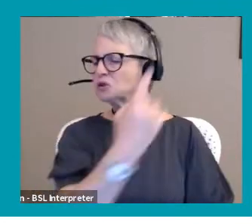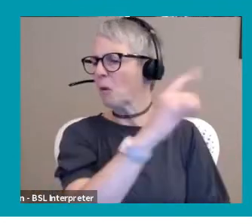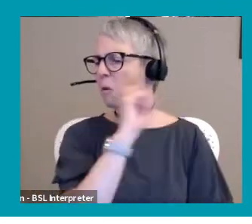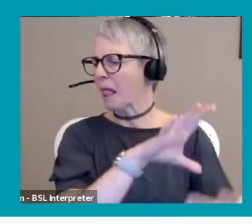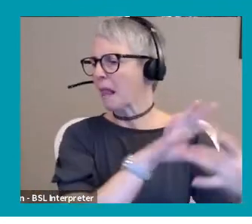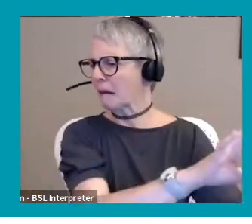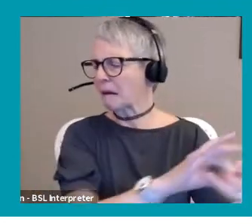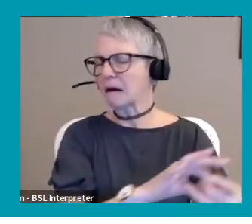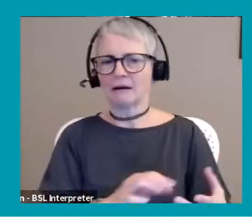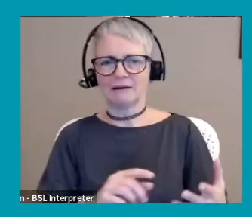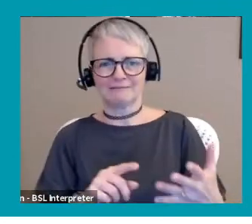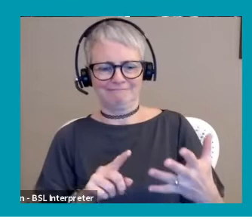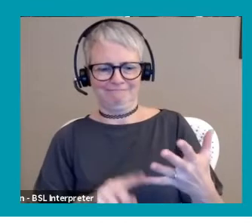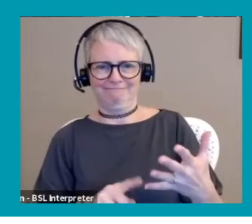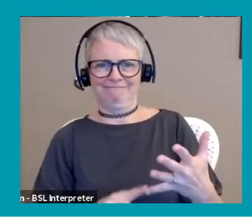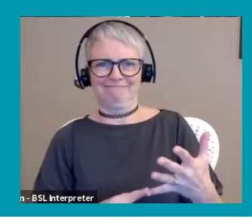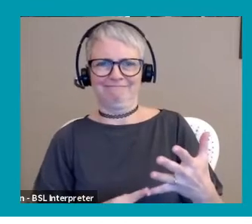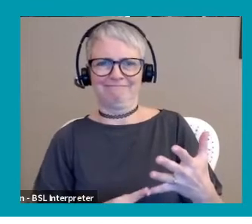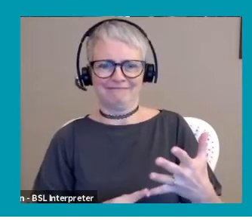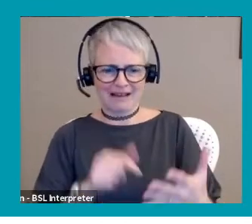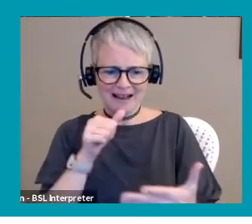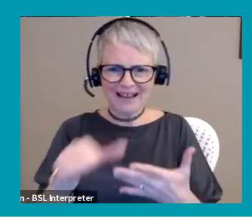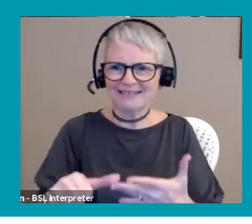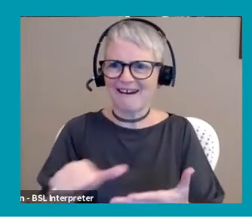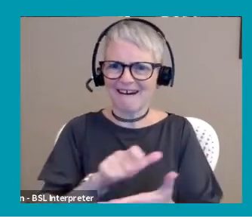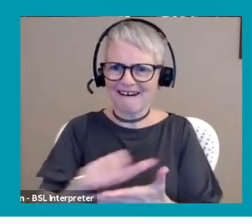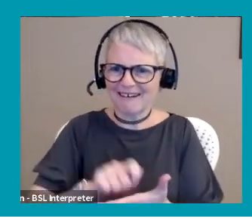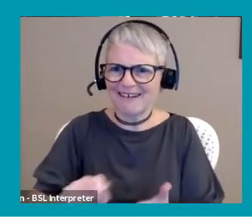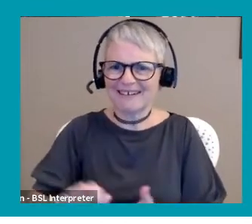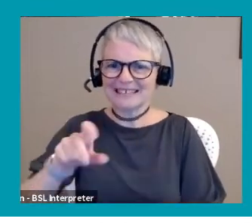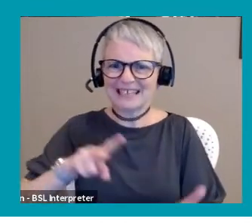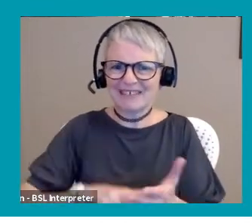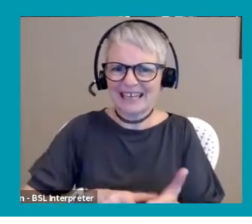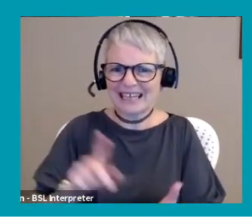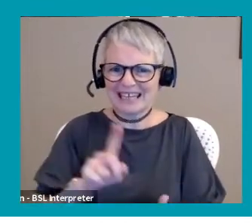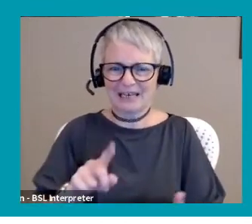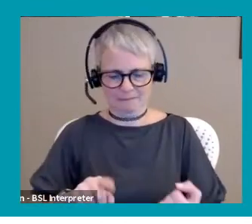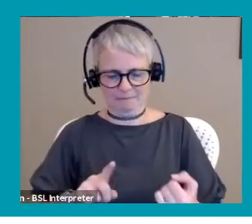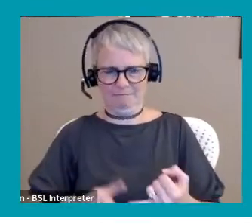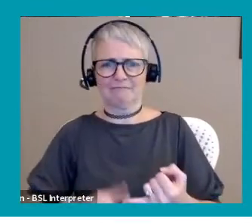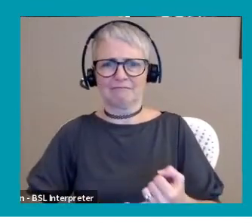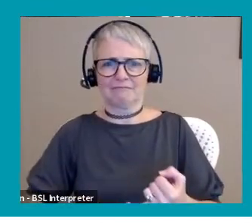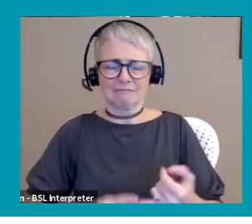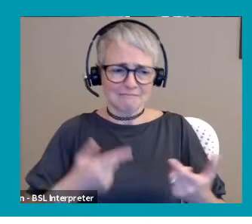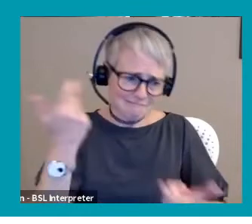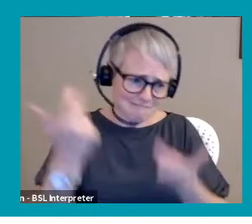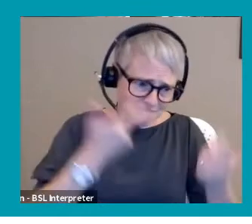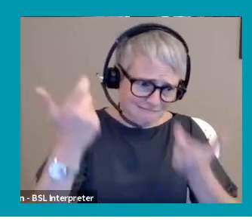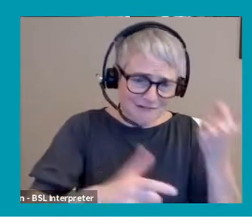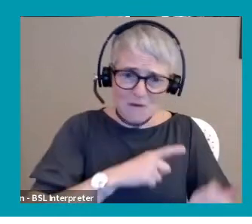Working out how to write CVs and cover letters. Sticking with the job search because it's overwhelming. So all of these things.